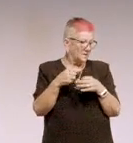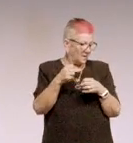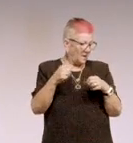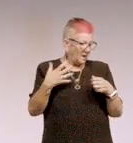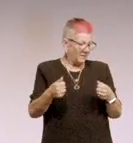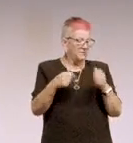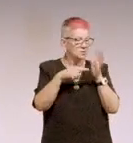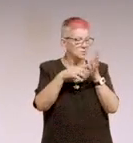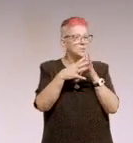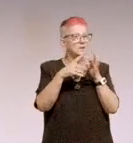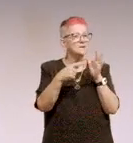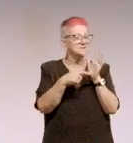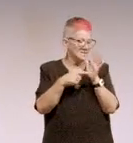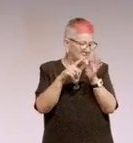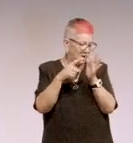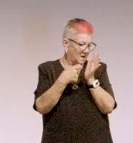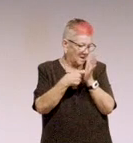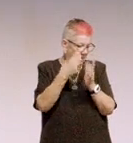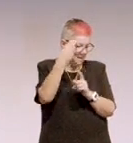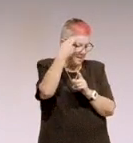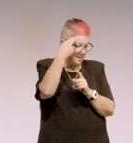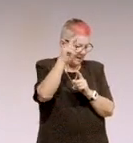you can contact me on my Twitter.